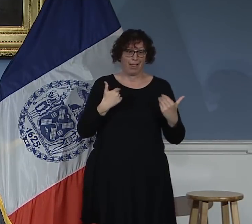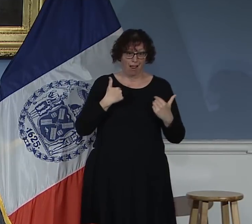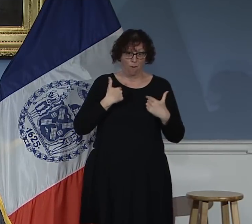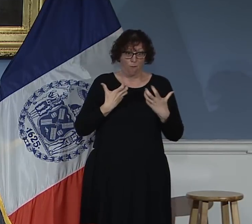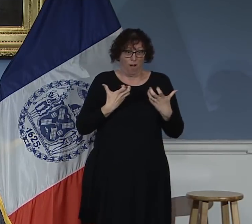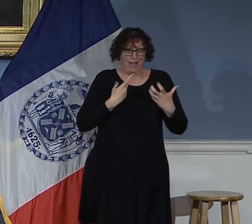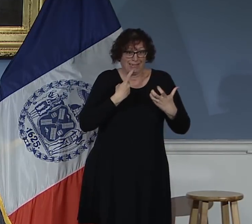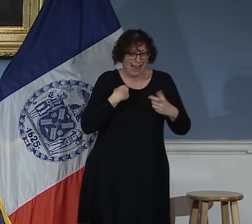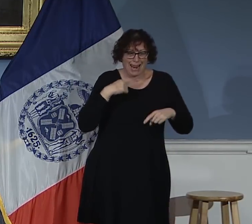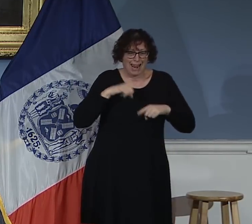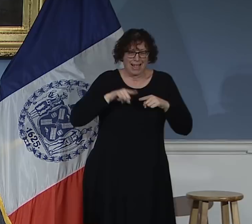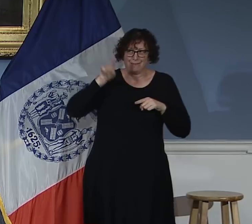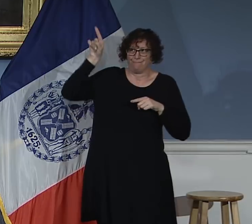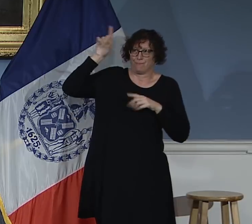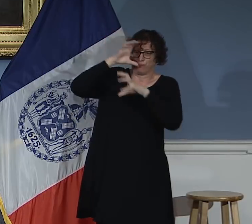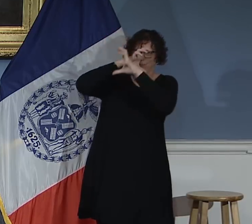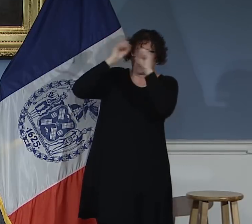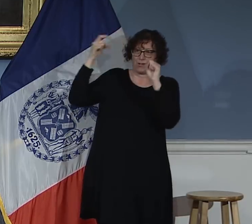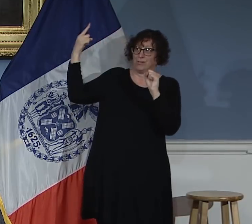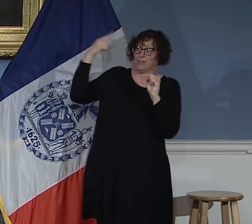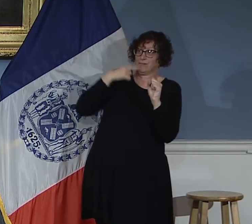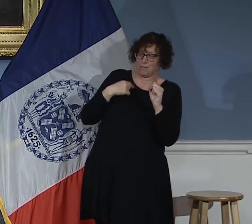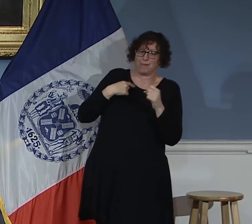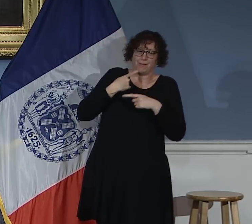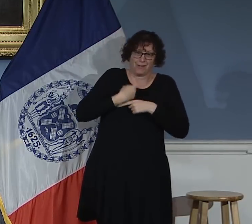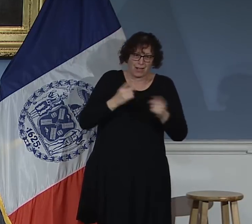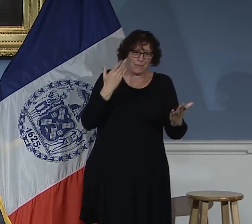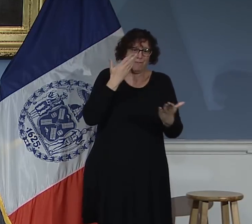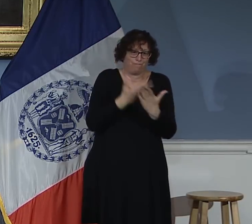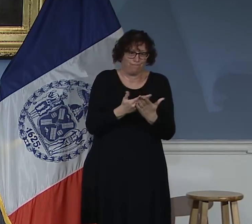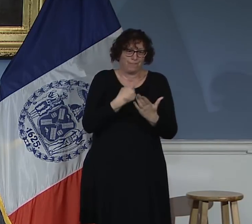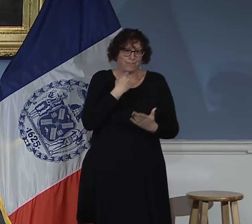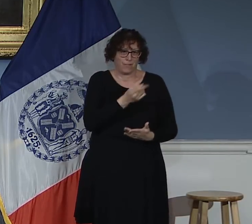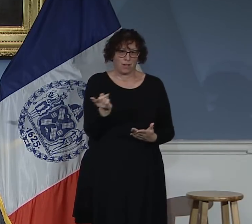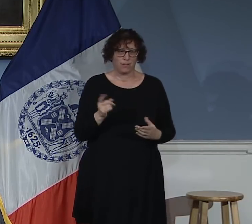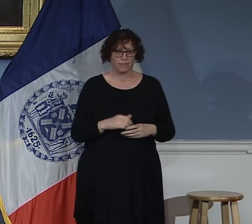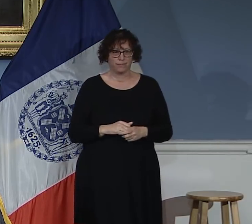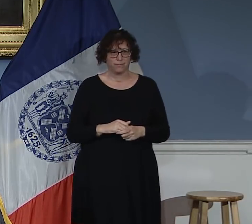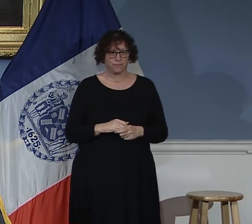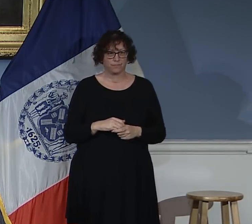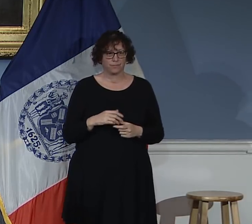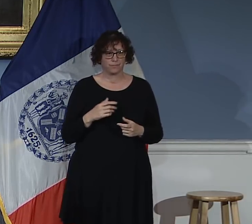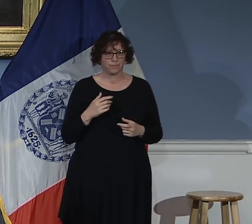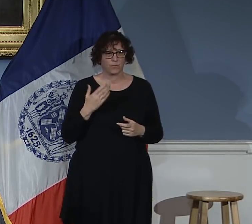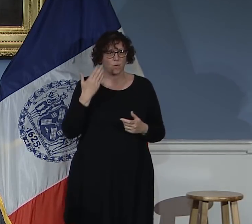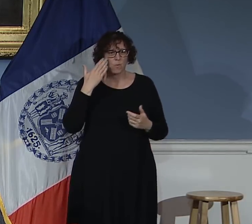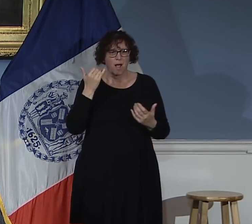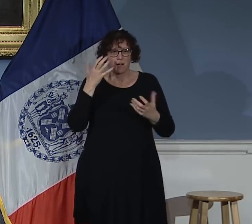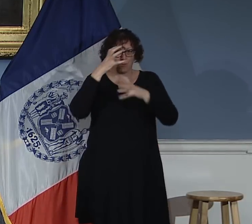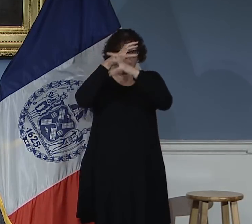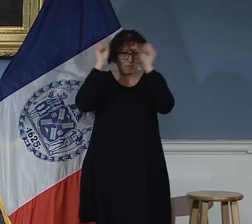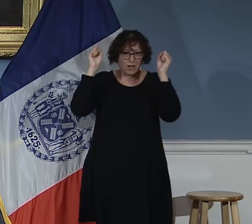ELSE IN THE COUNTRY BY PURE NUMBERS TE HSATTE IS GOING THROUGH THE WORST FO AYN STE.AT H OWONEA RTH IS